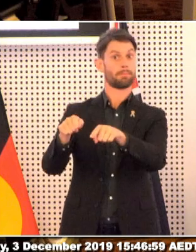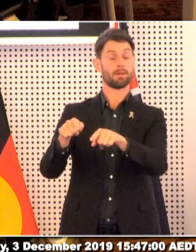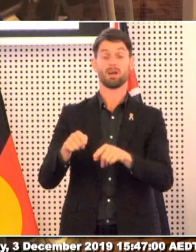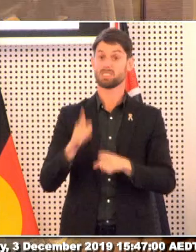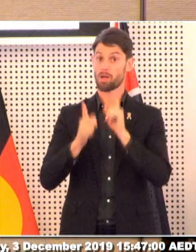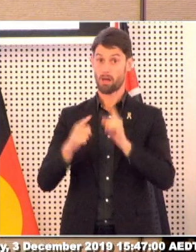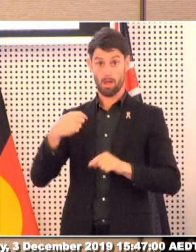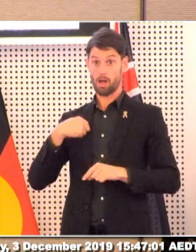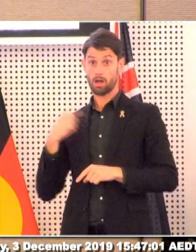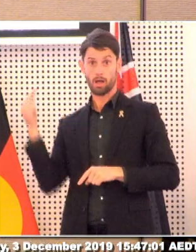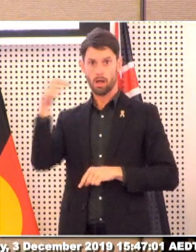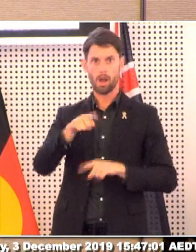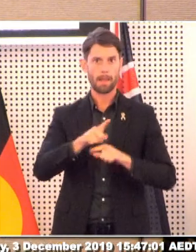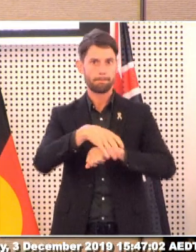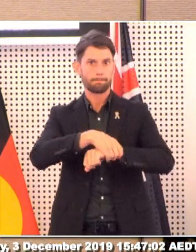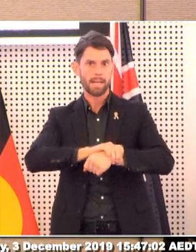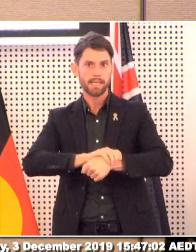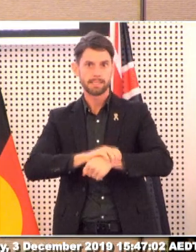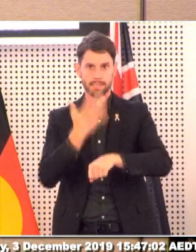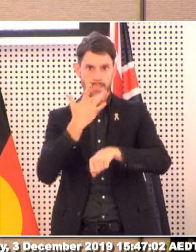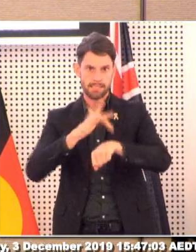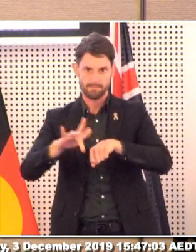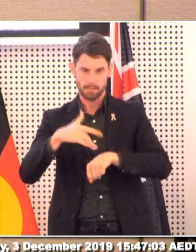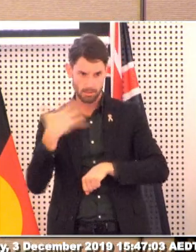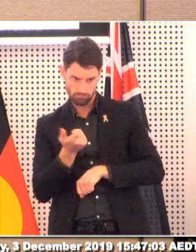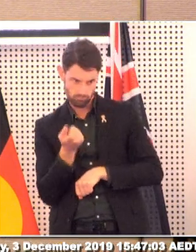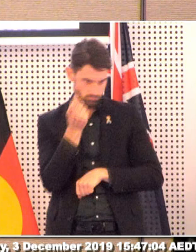and you talk to staff, you talk to residents and someone might vaguely mention